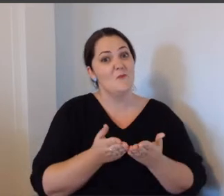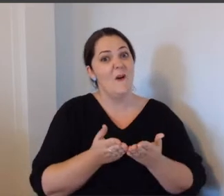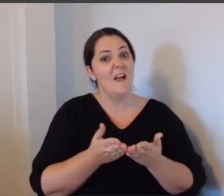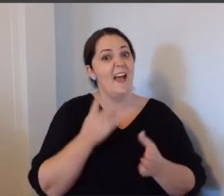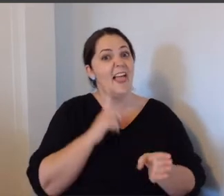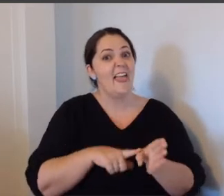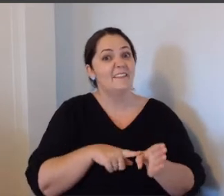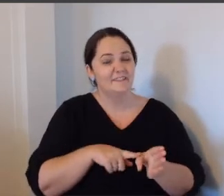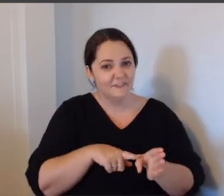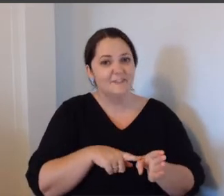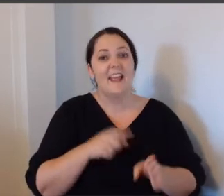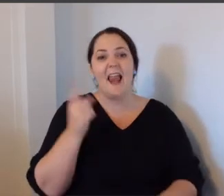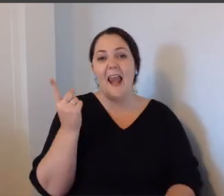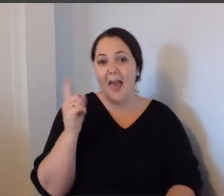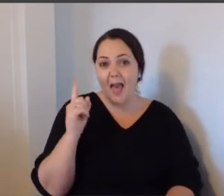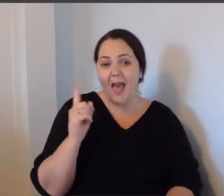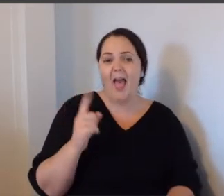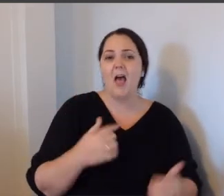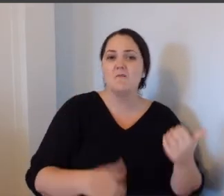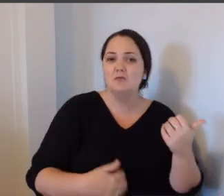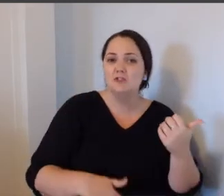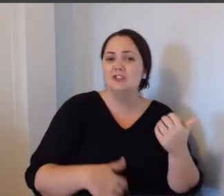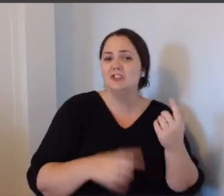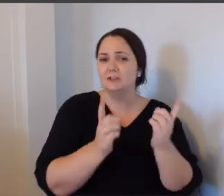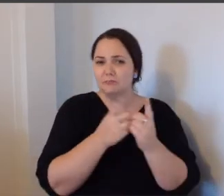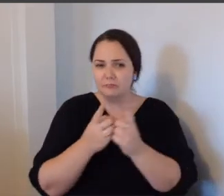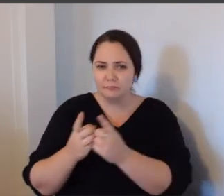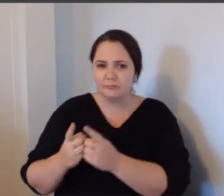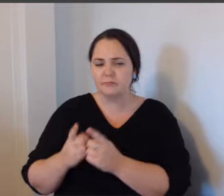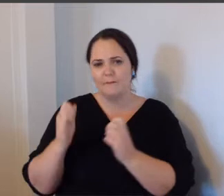around the world are revisiting and revising their acquisition strategies.